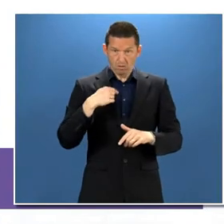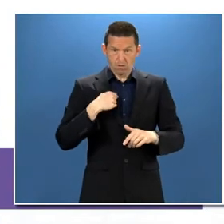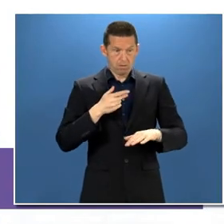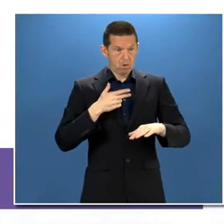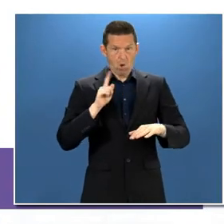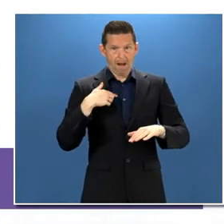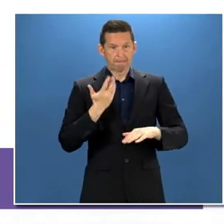from the building.